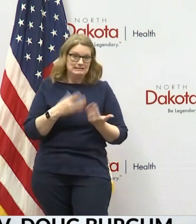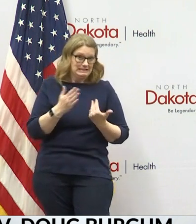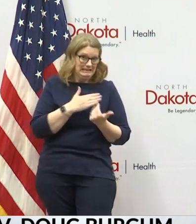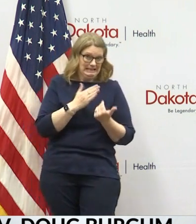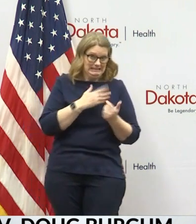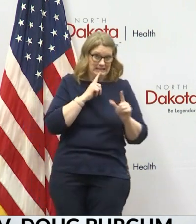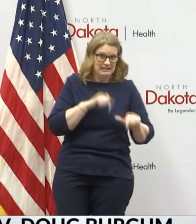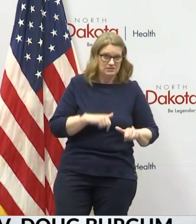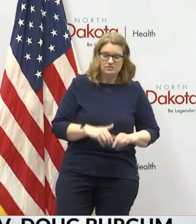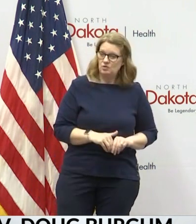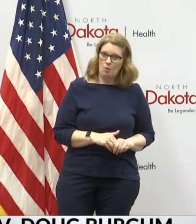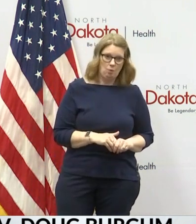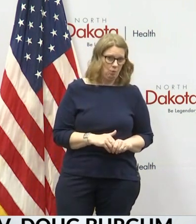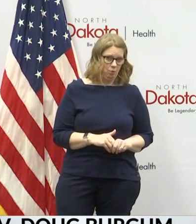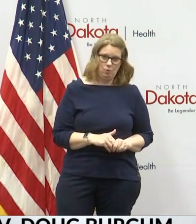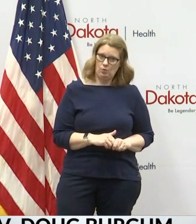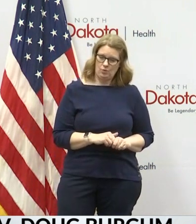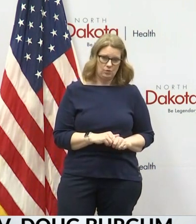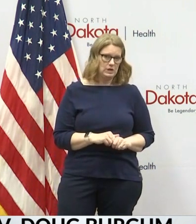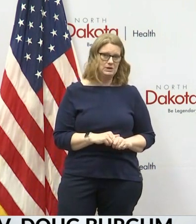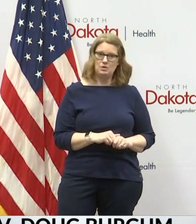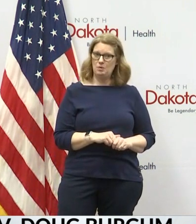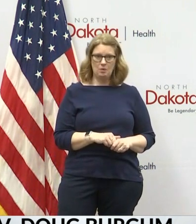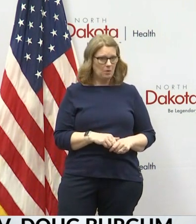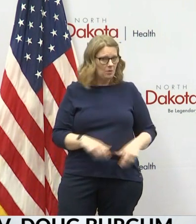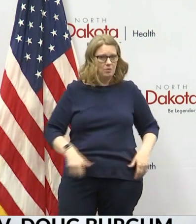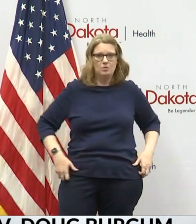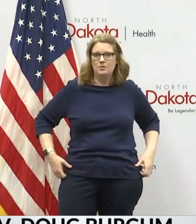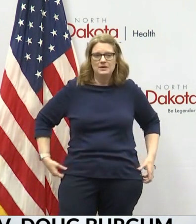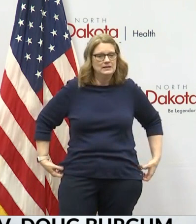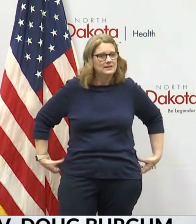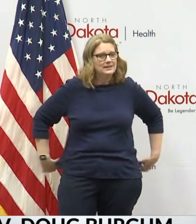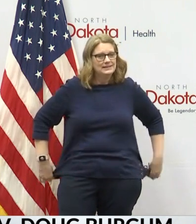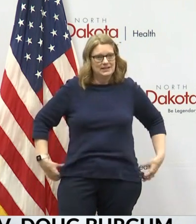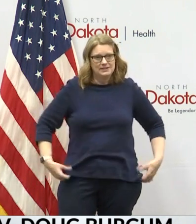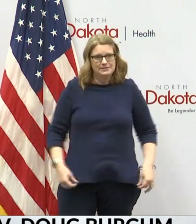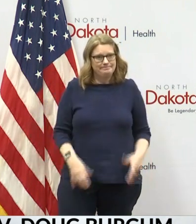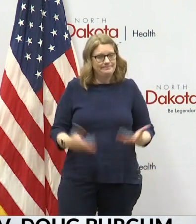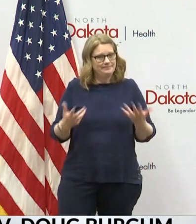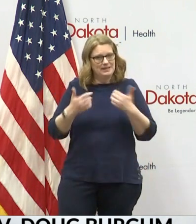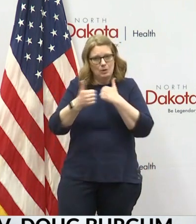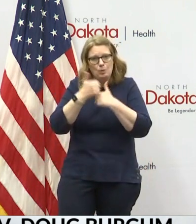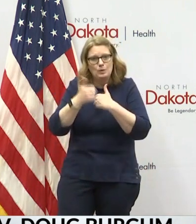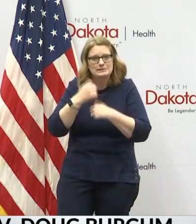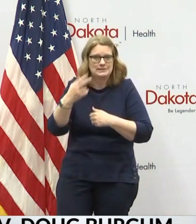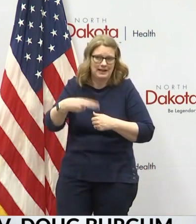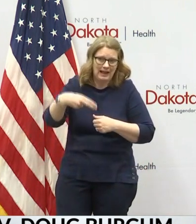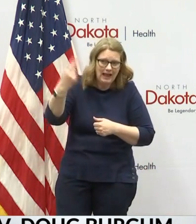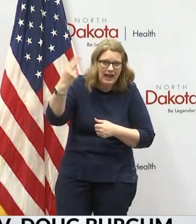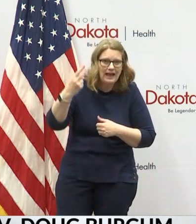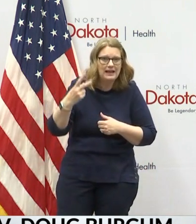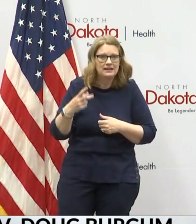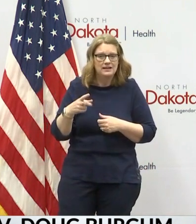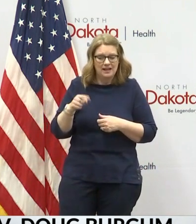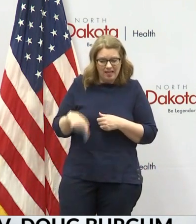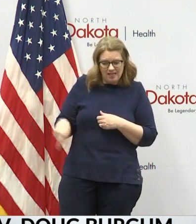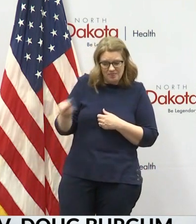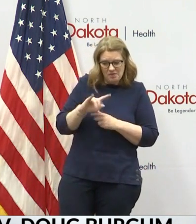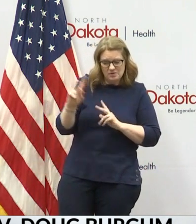FROM 20 GOVERNORS AND I KNOW ACROSS THE NATION, THIS IS A SOMETHING THE STATES ARE WORKING